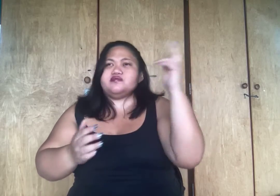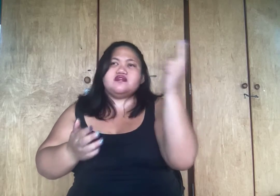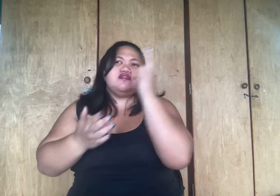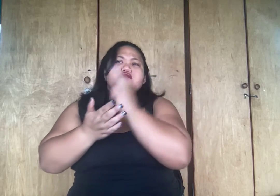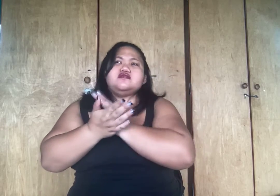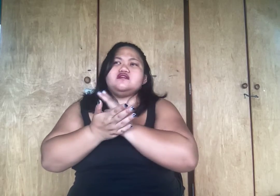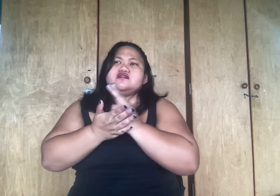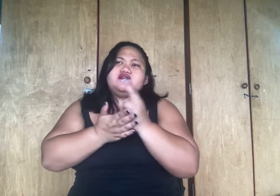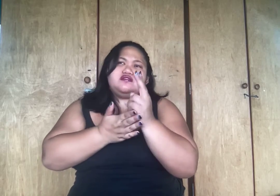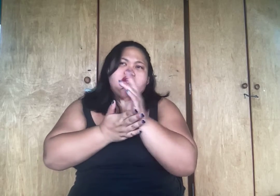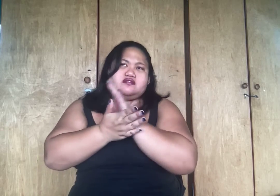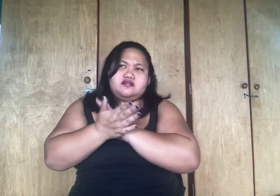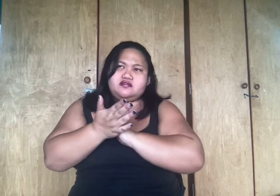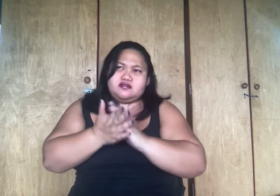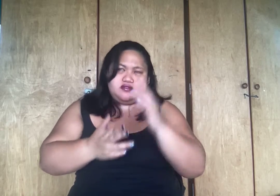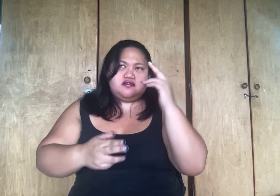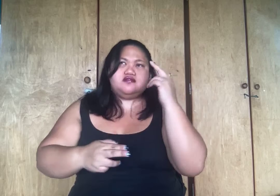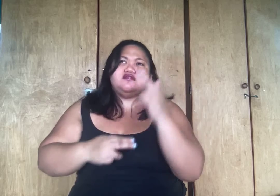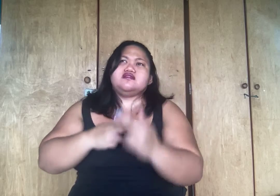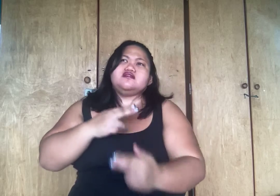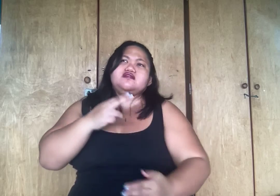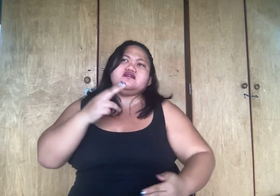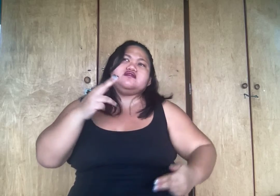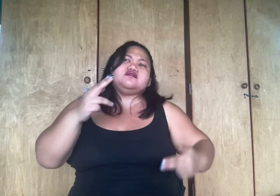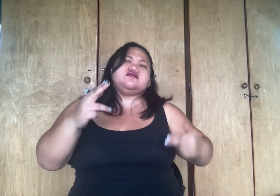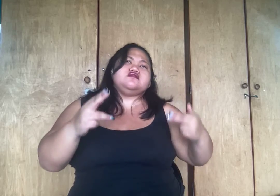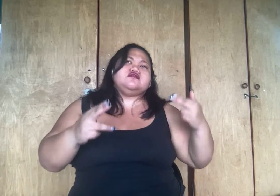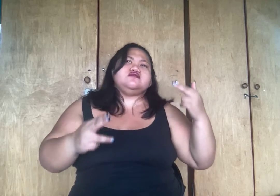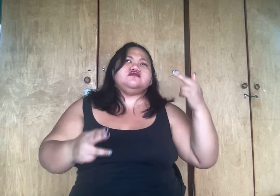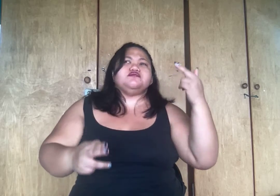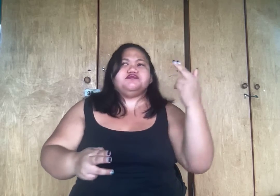... worship his holy ... ... name ...